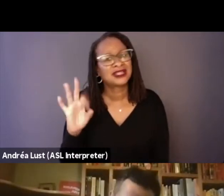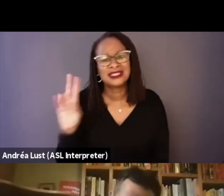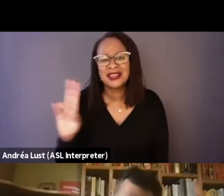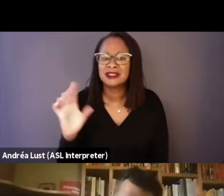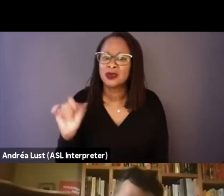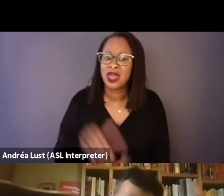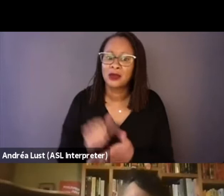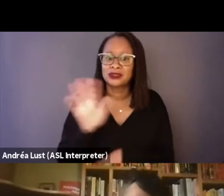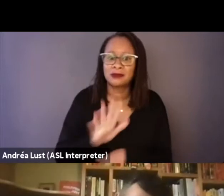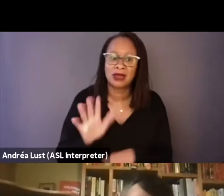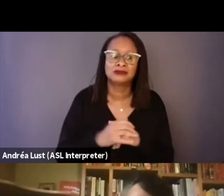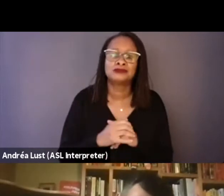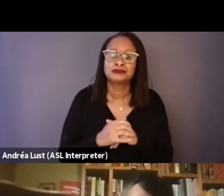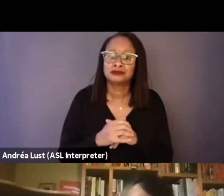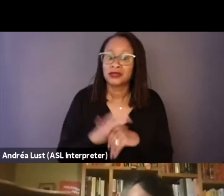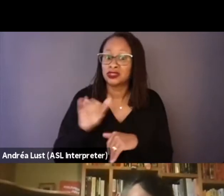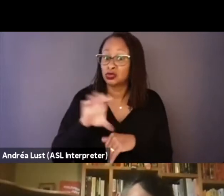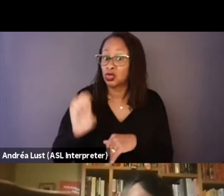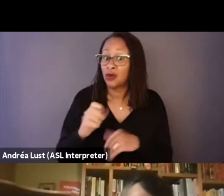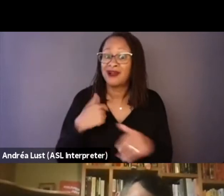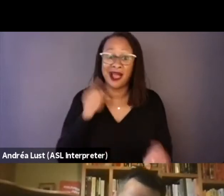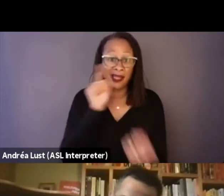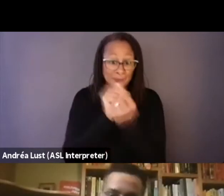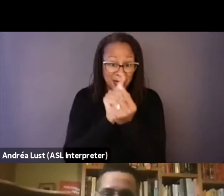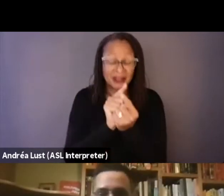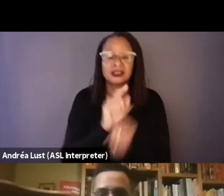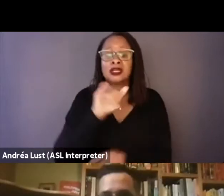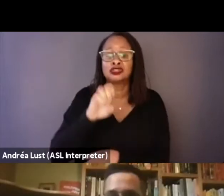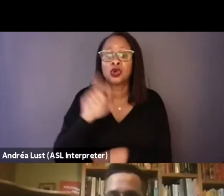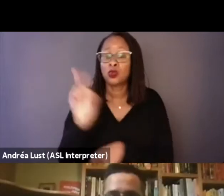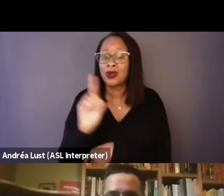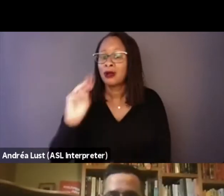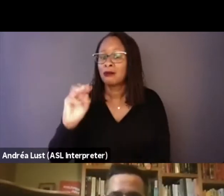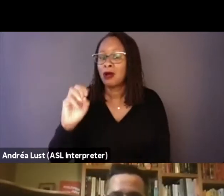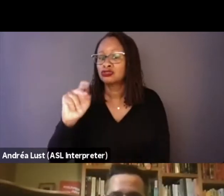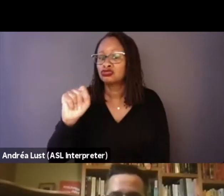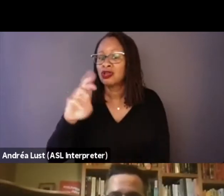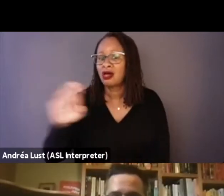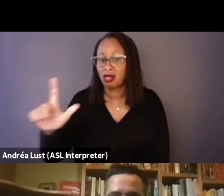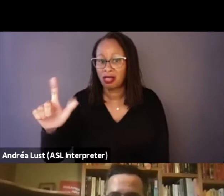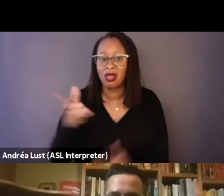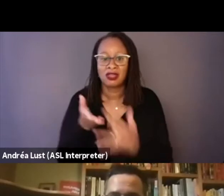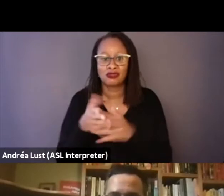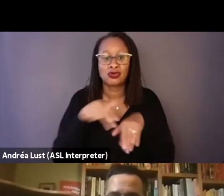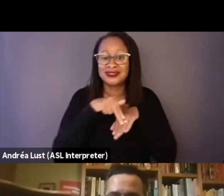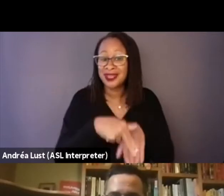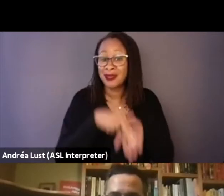I actually met Joe in Montreal through skateboarding, actually, back in 2005.